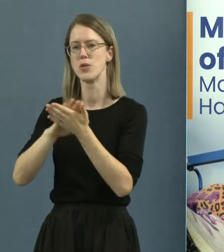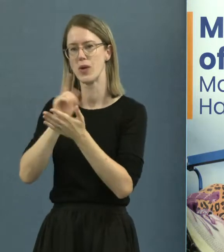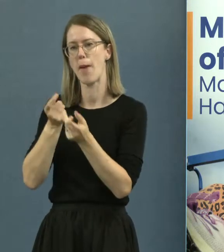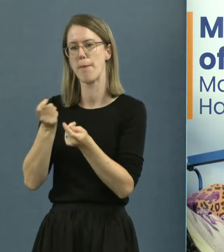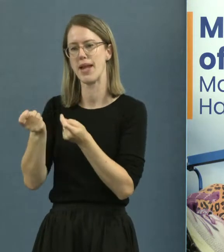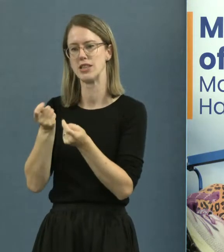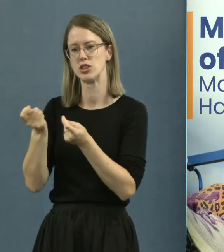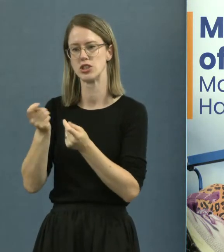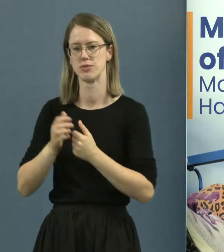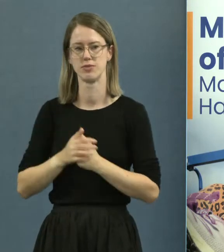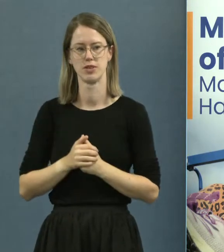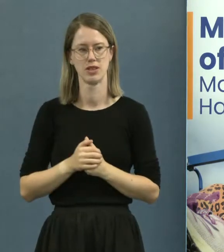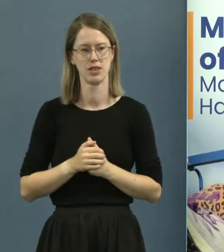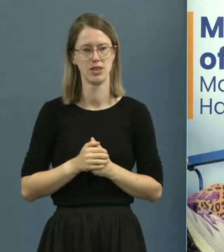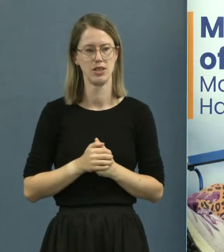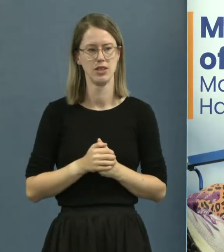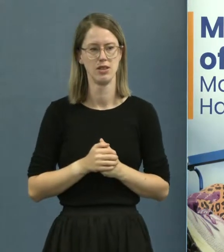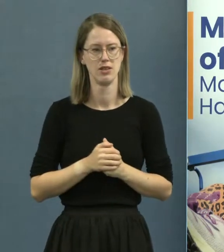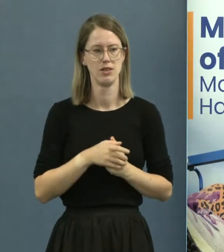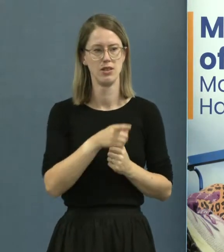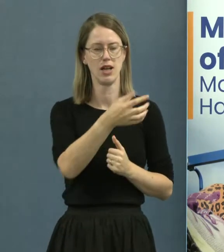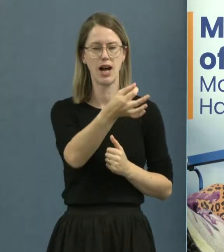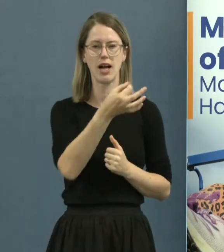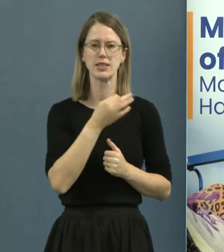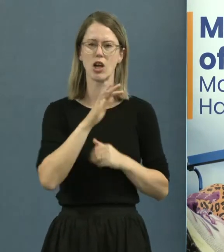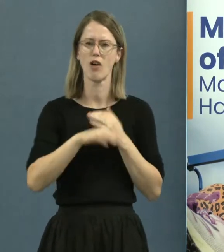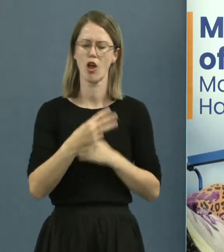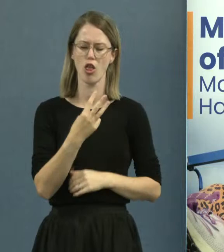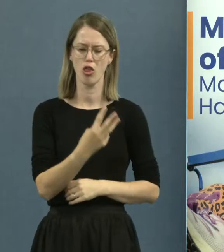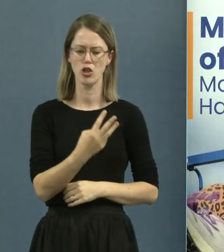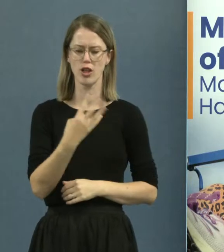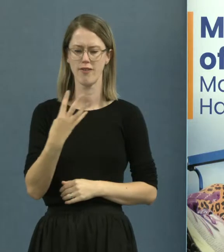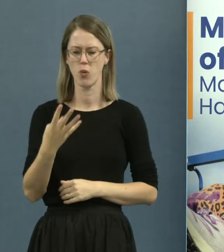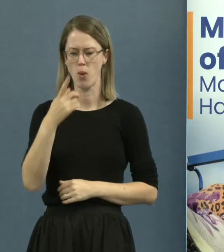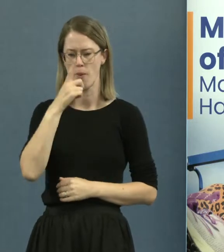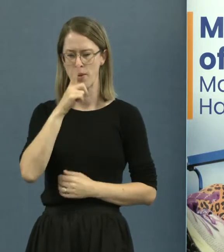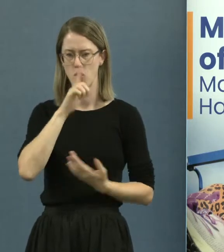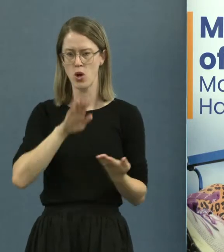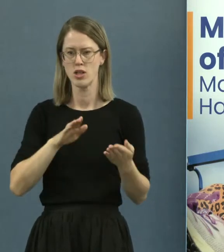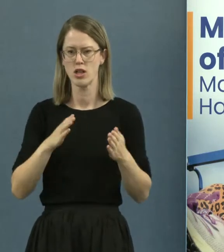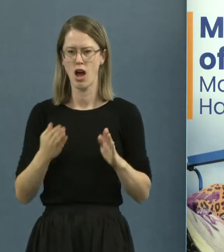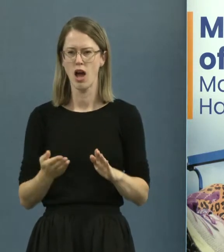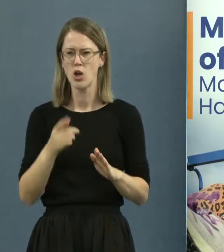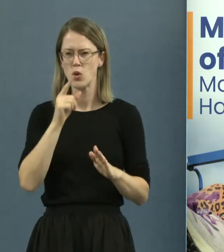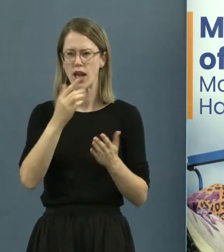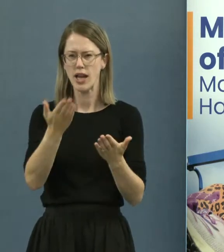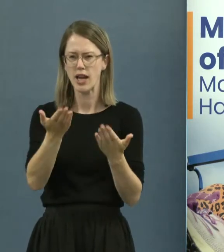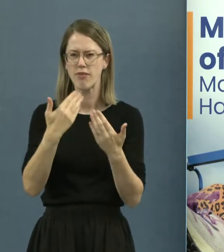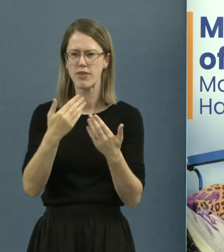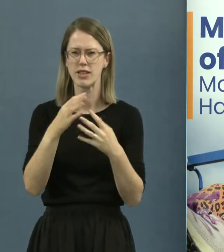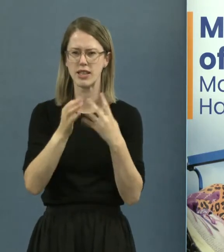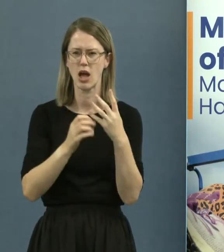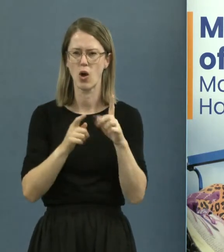with the issue.